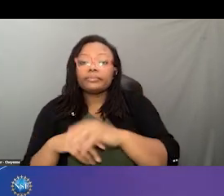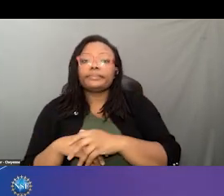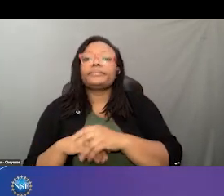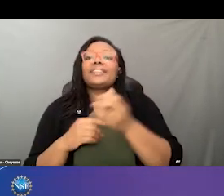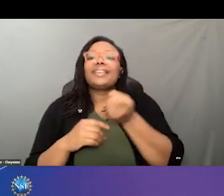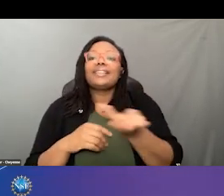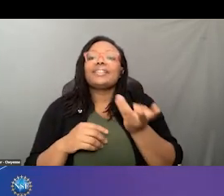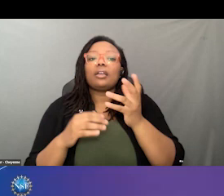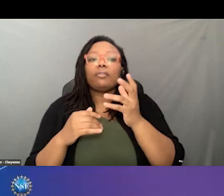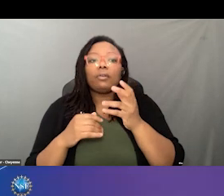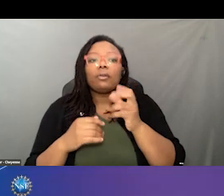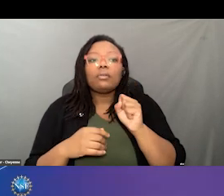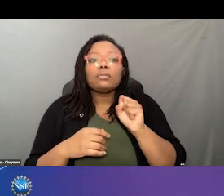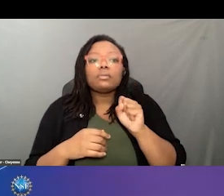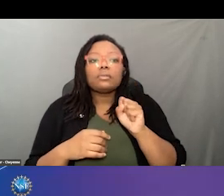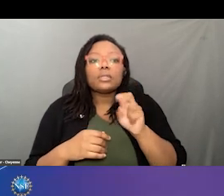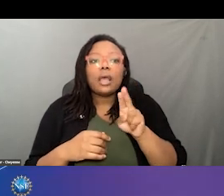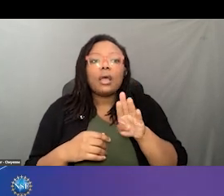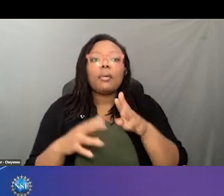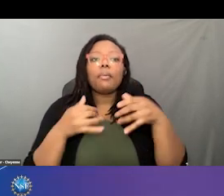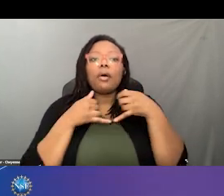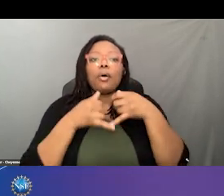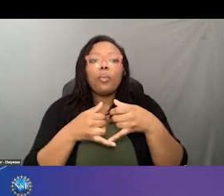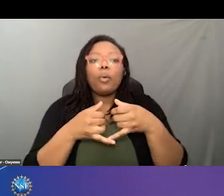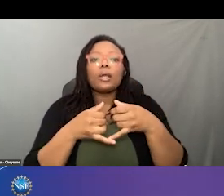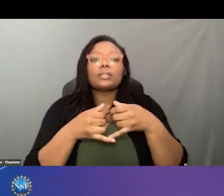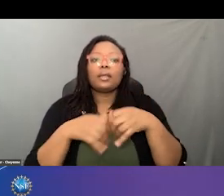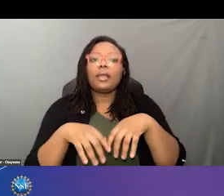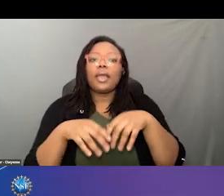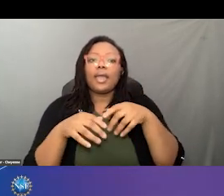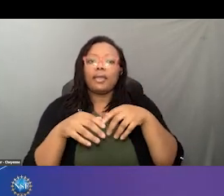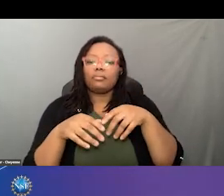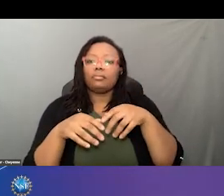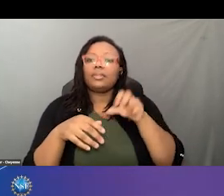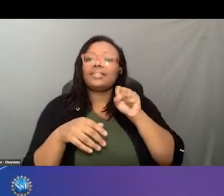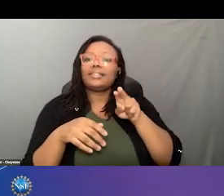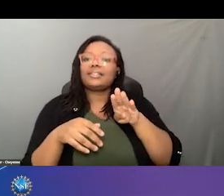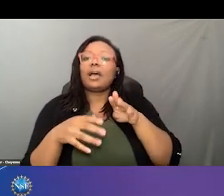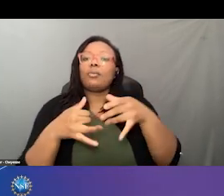Addition of sub-awards and sub-recipient monitoring: If you need to add on a sub-award,